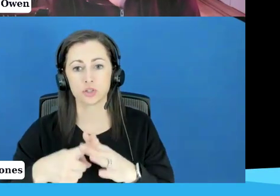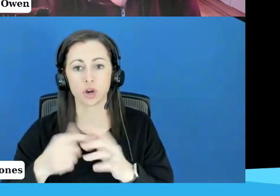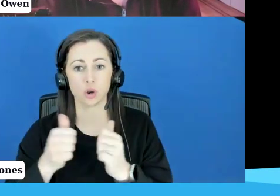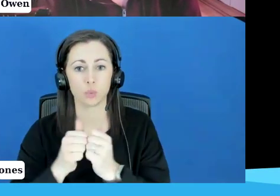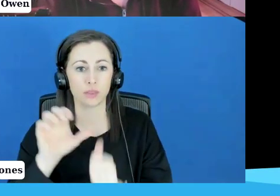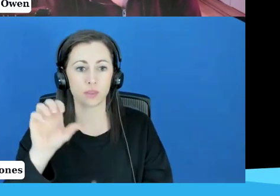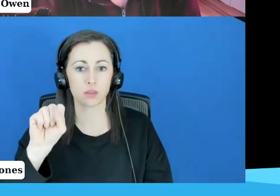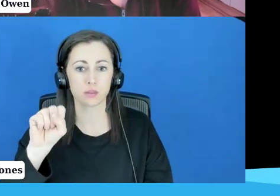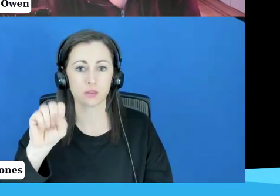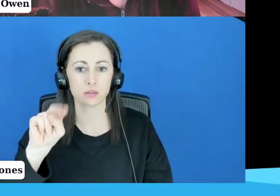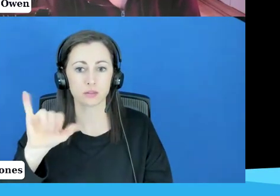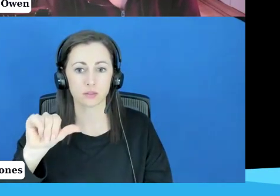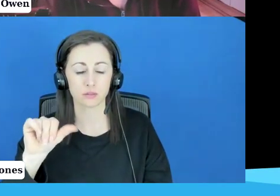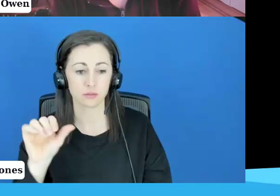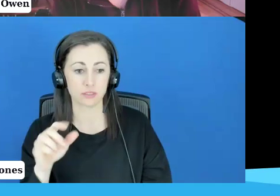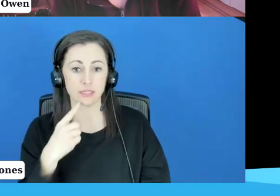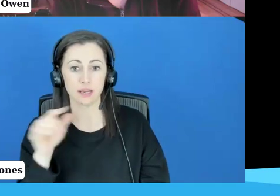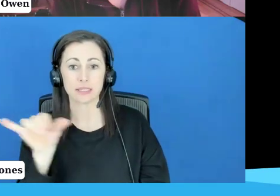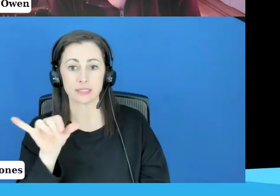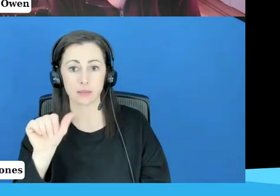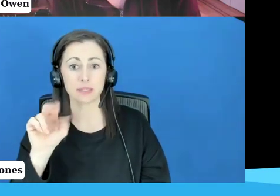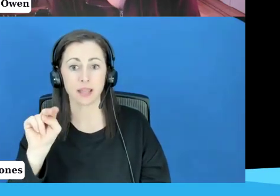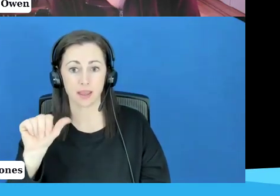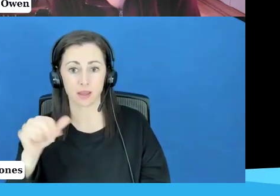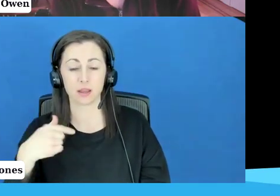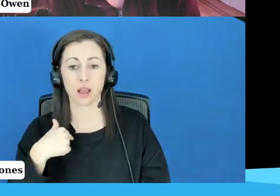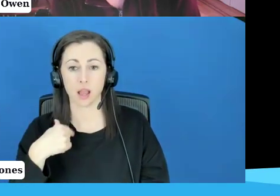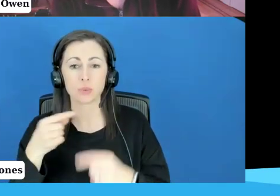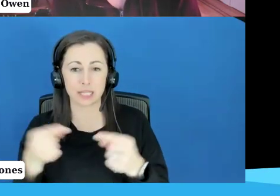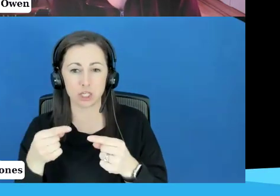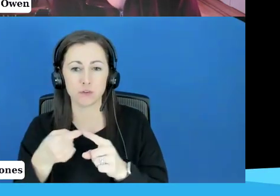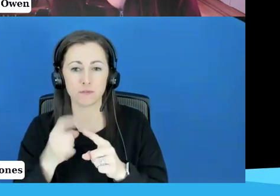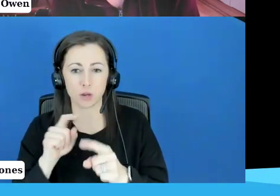She says, "Like Anna, I was injured by GSW as a toddler.